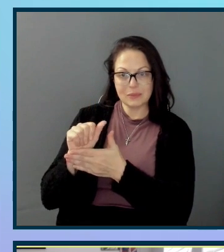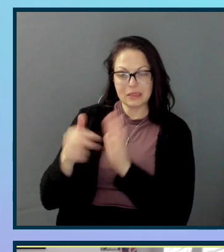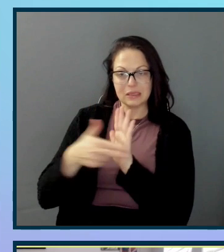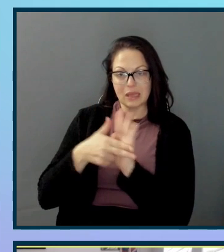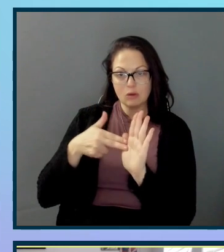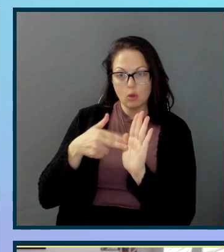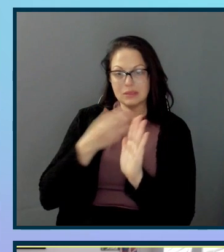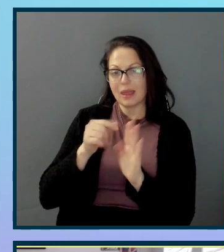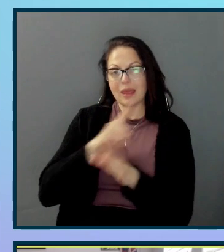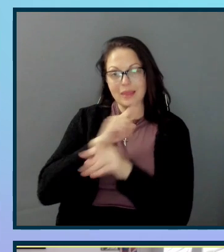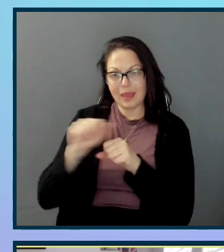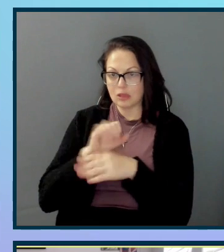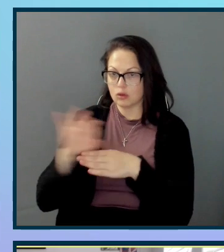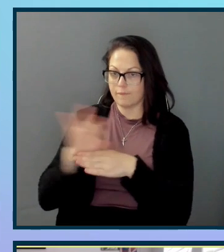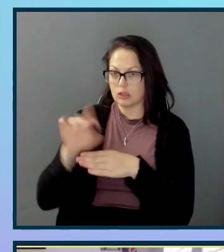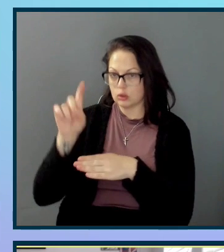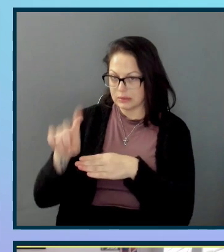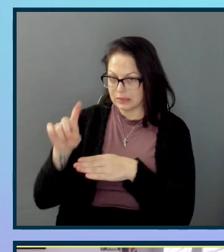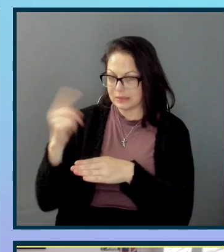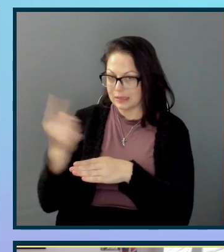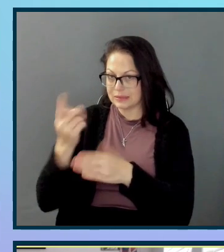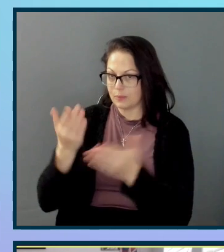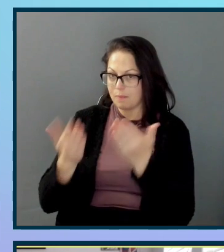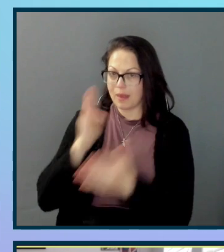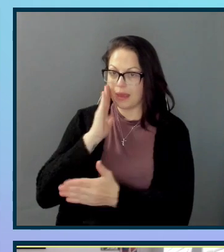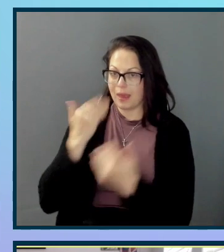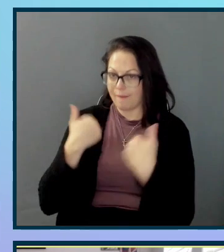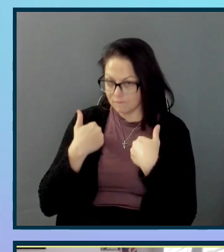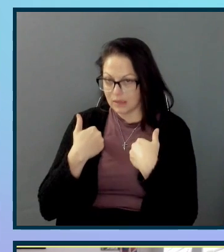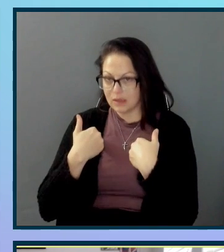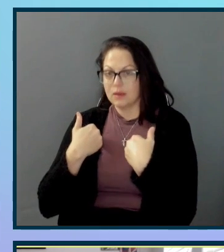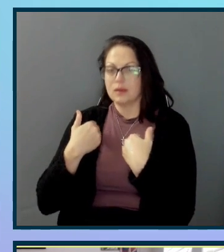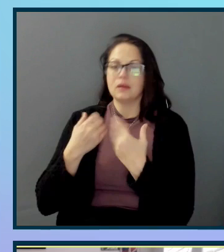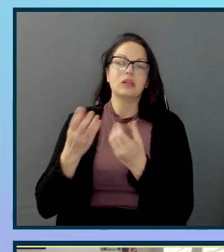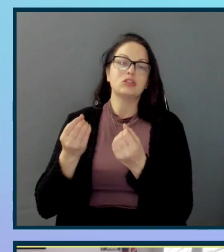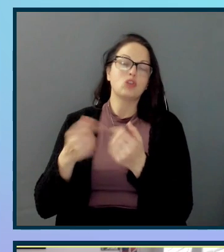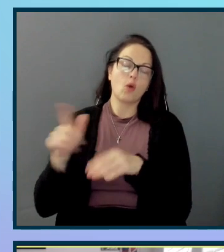and the actual functional needs that somebody may have. So for a very long time,